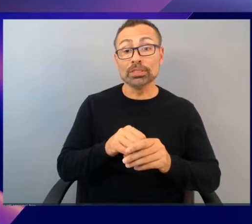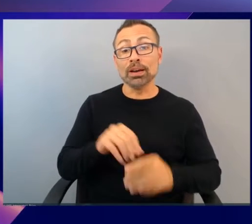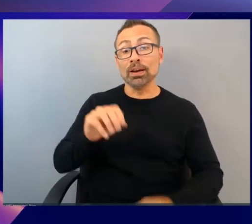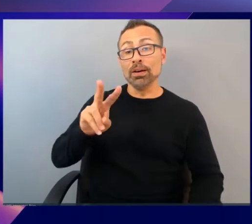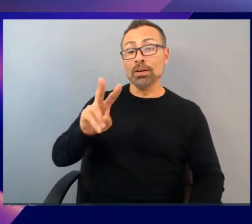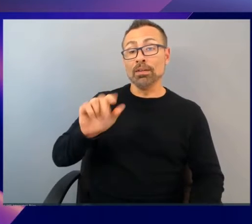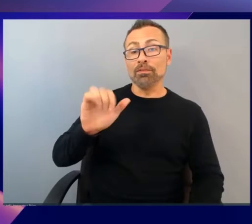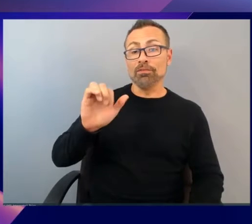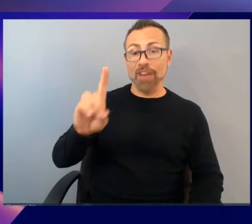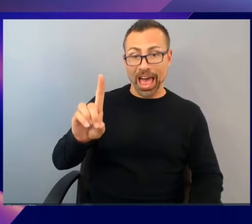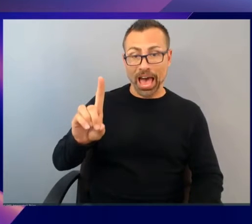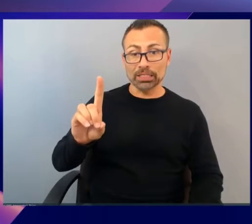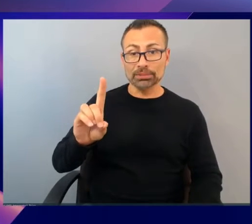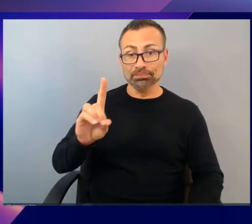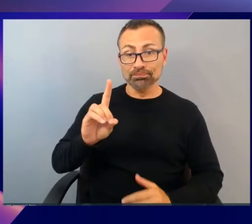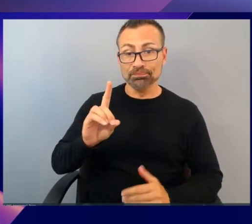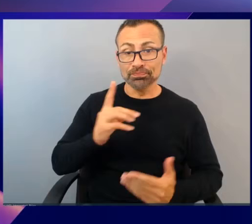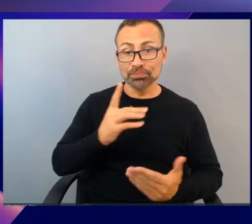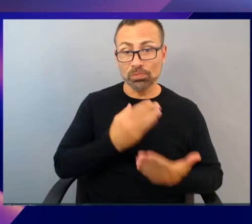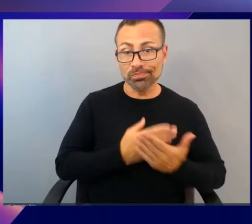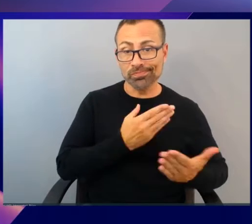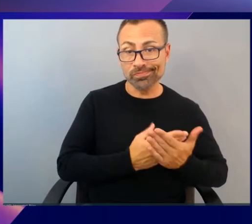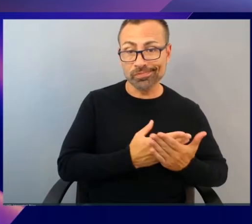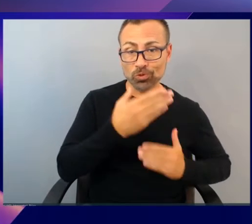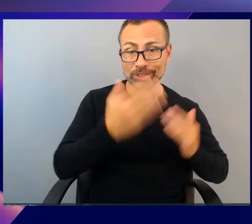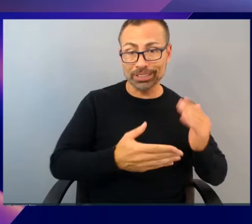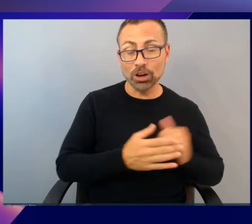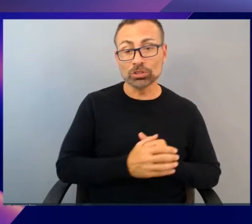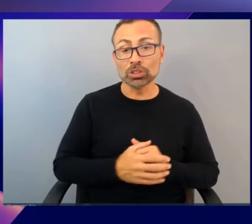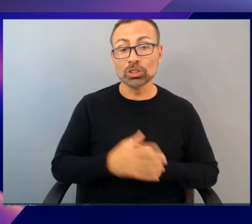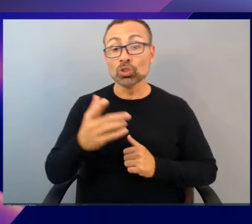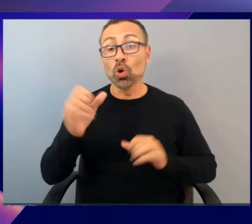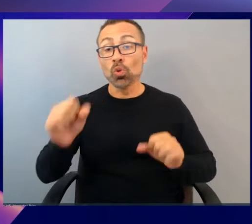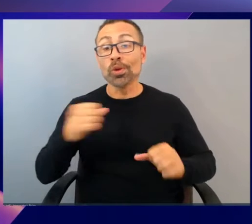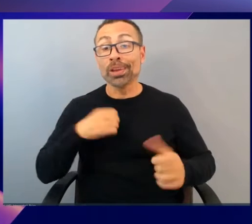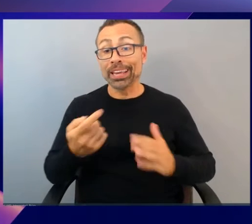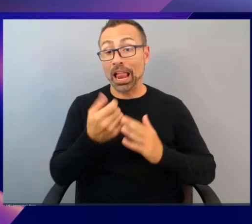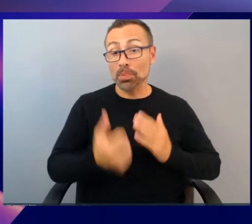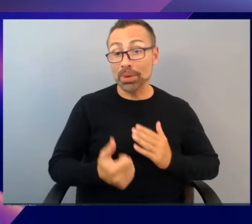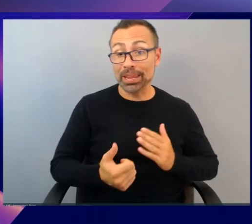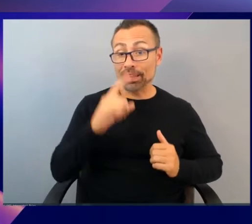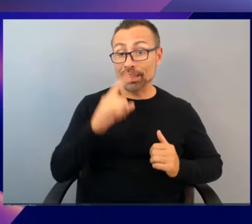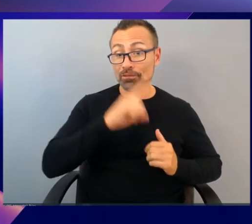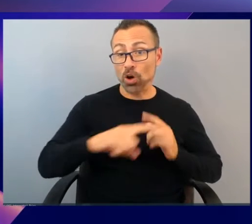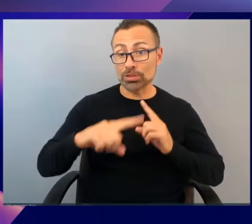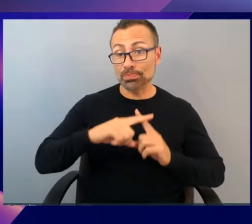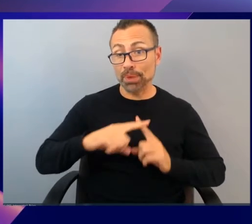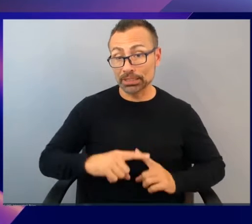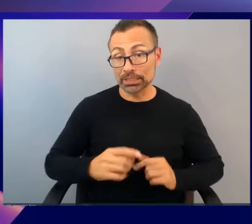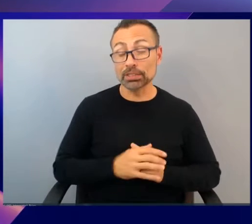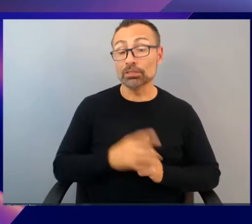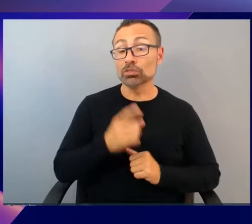to eliminate the false positives. And so we can refine this particular query by adding a qualifier.